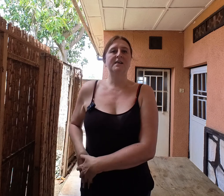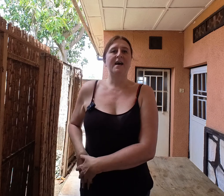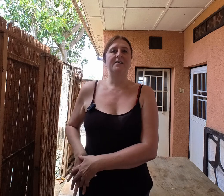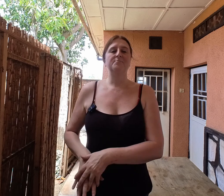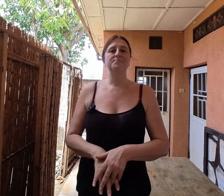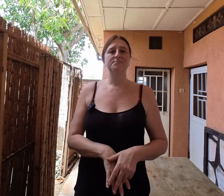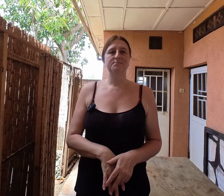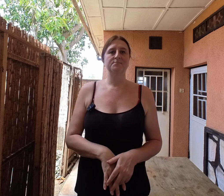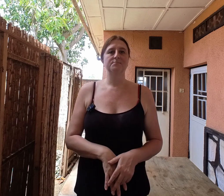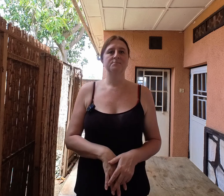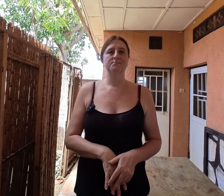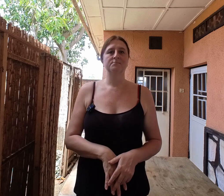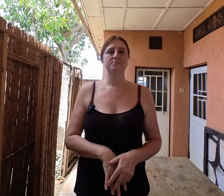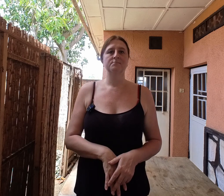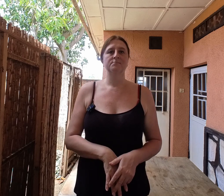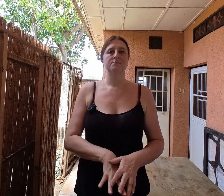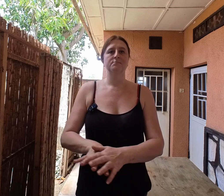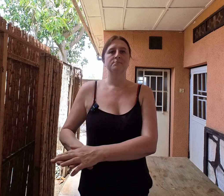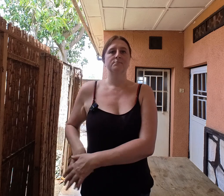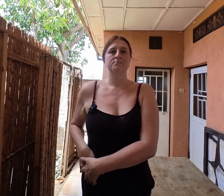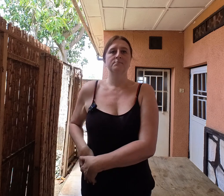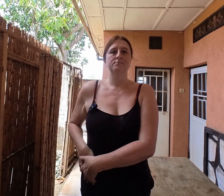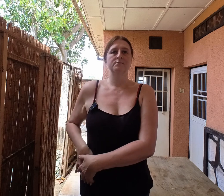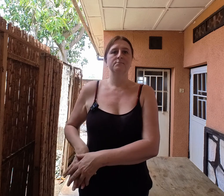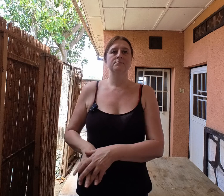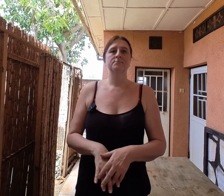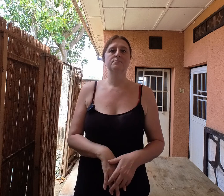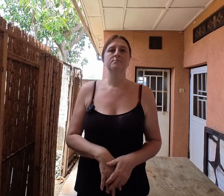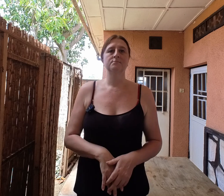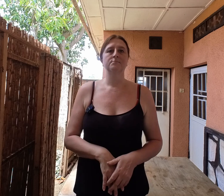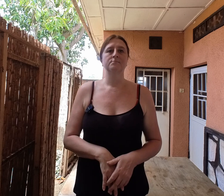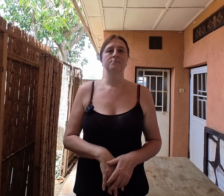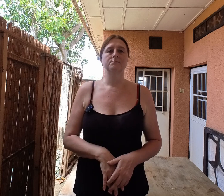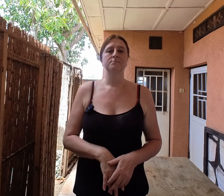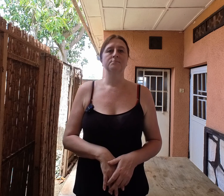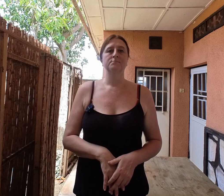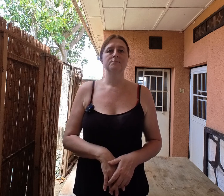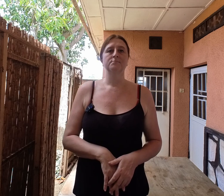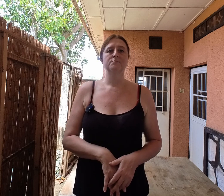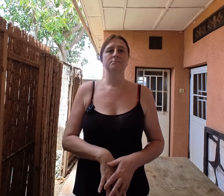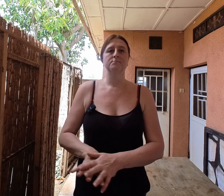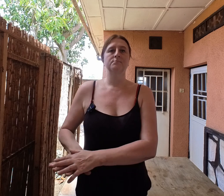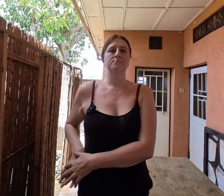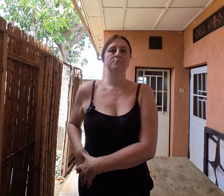Sudan.